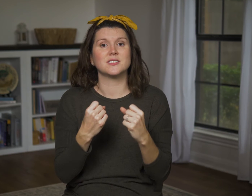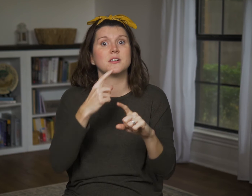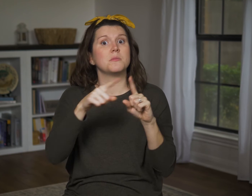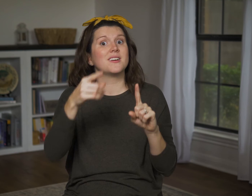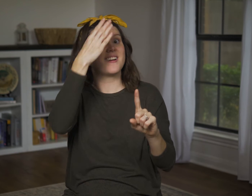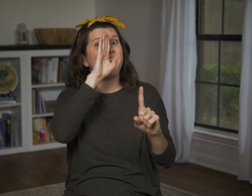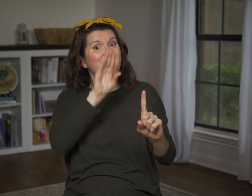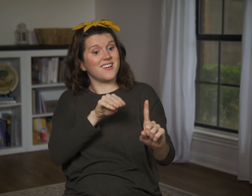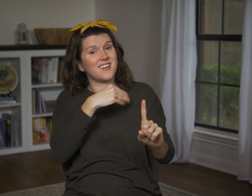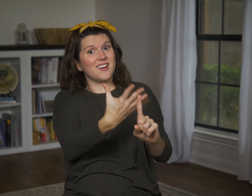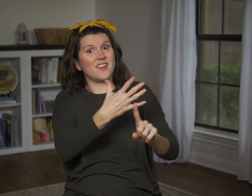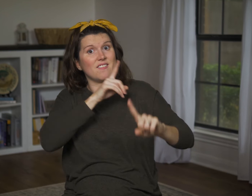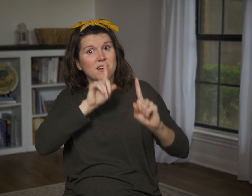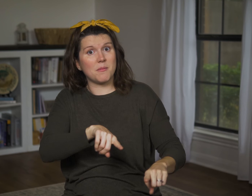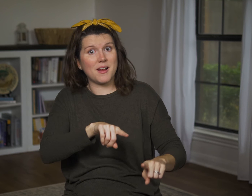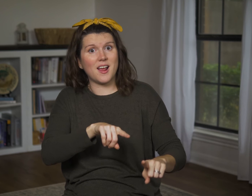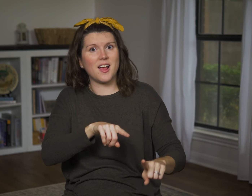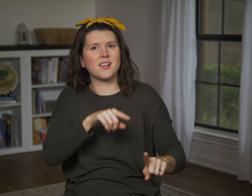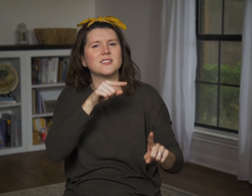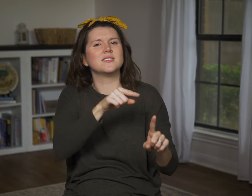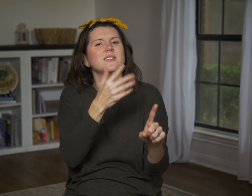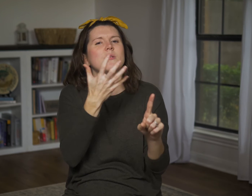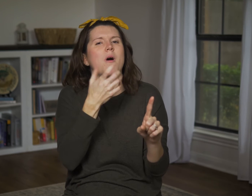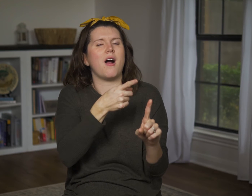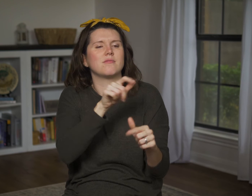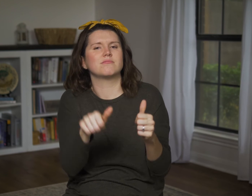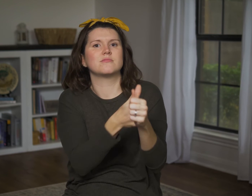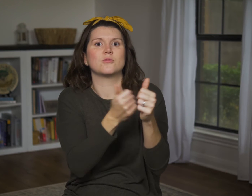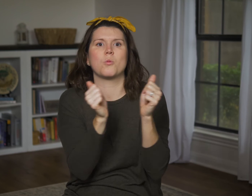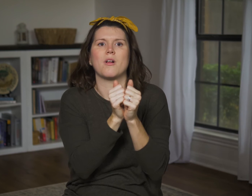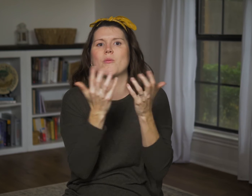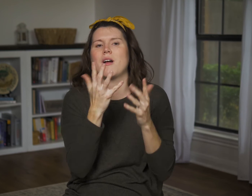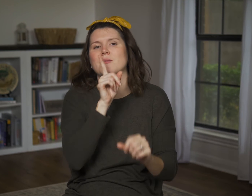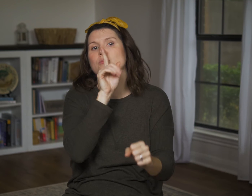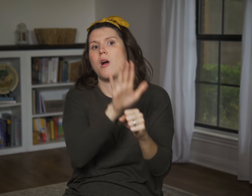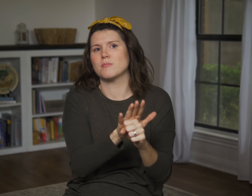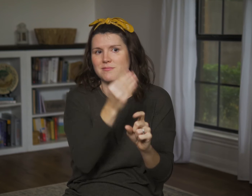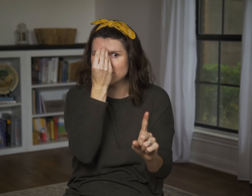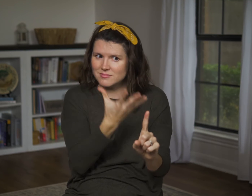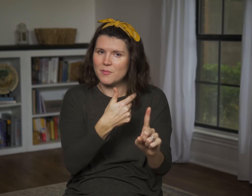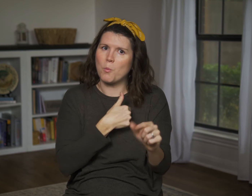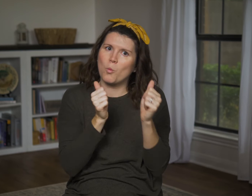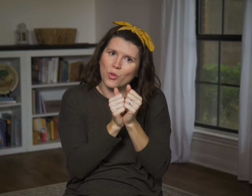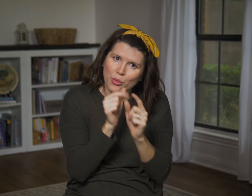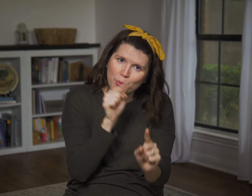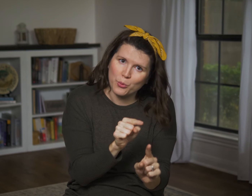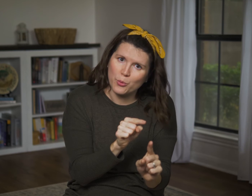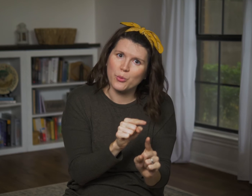But every time God gives this command, He precedes or follows it with the promise that He’ll be with him.